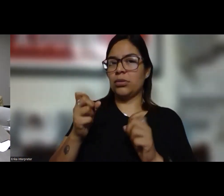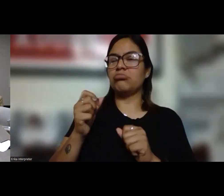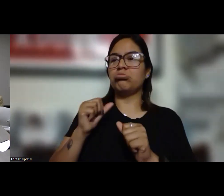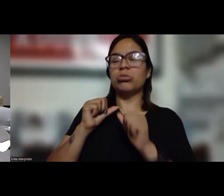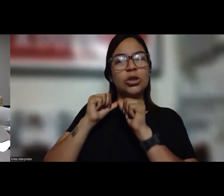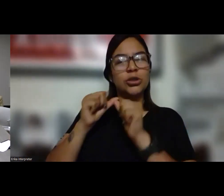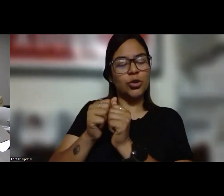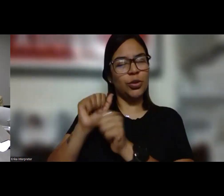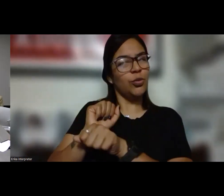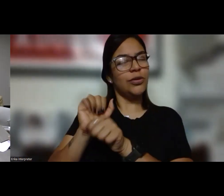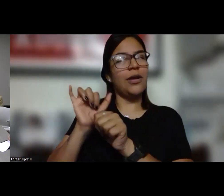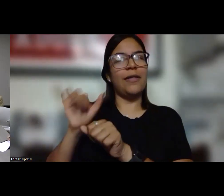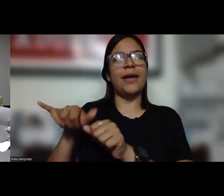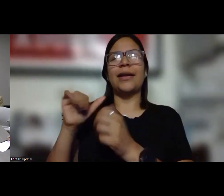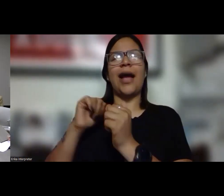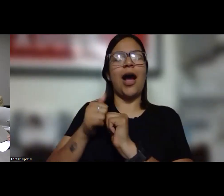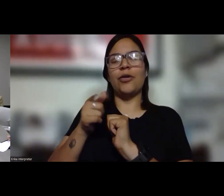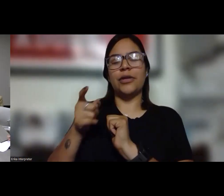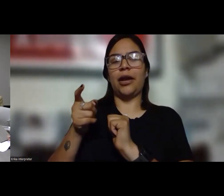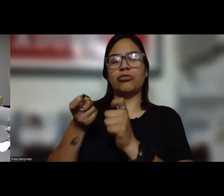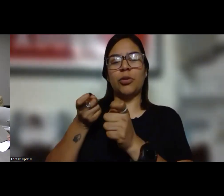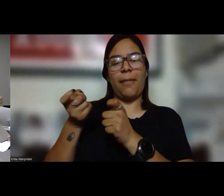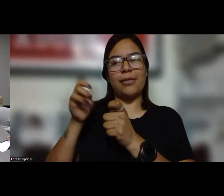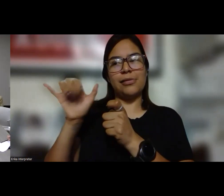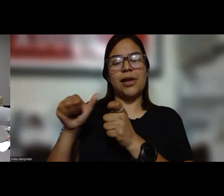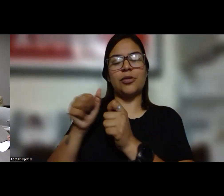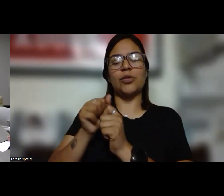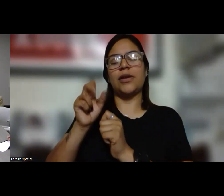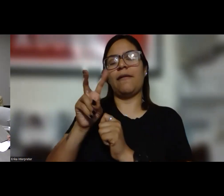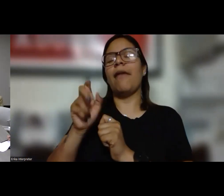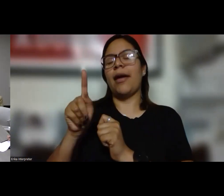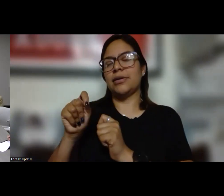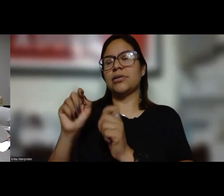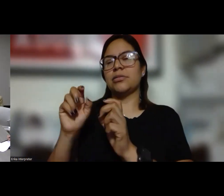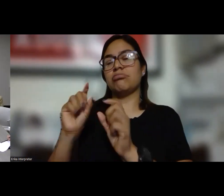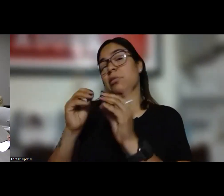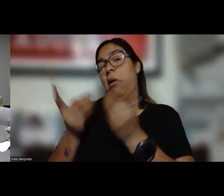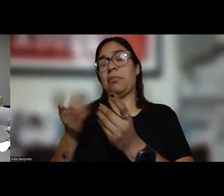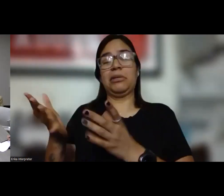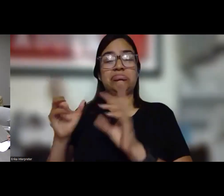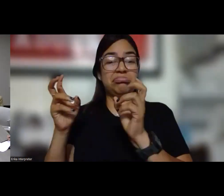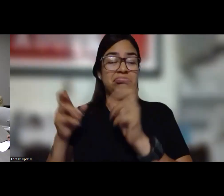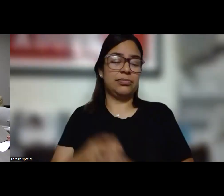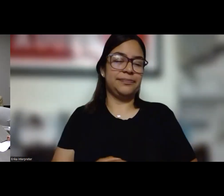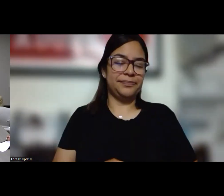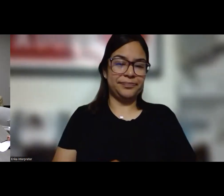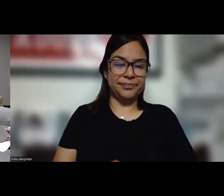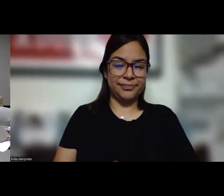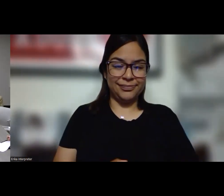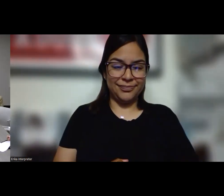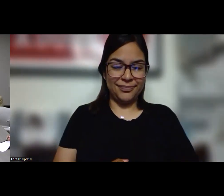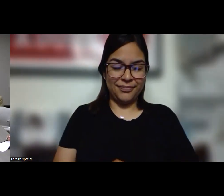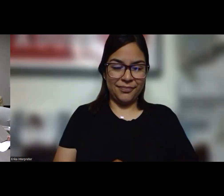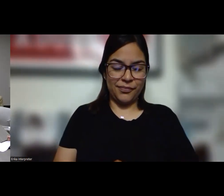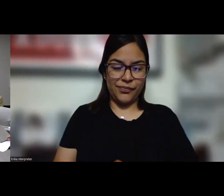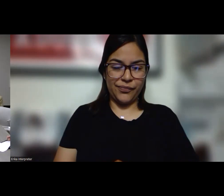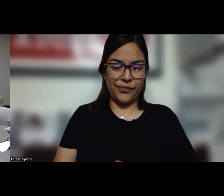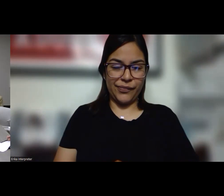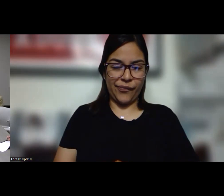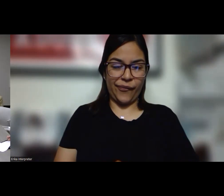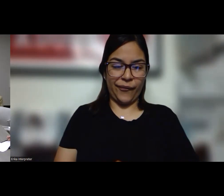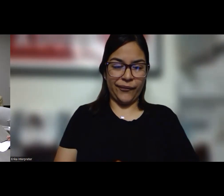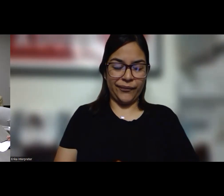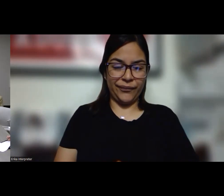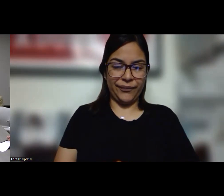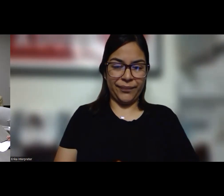of the Veterans Administration on um you know what what uh what where the department where calette is